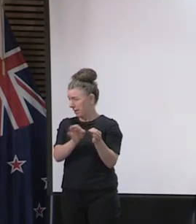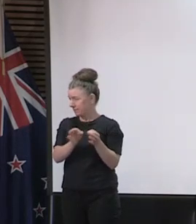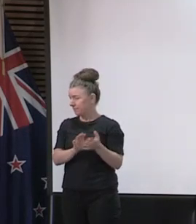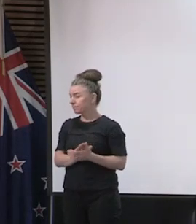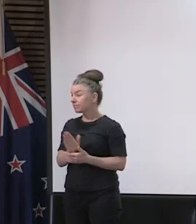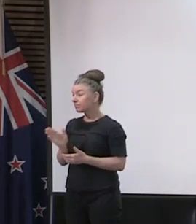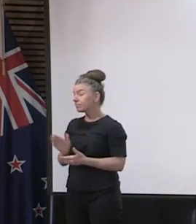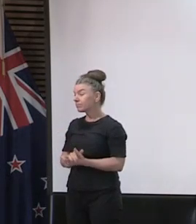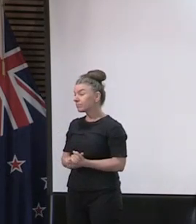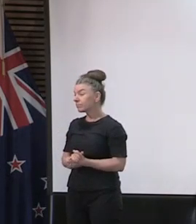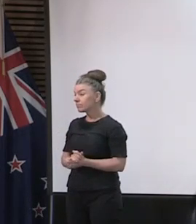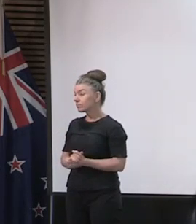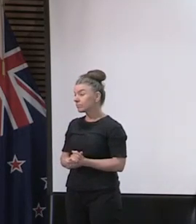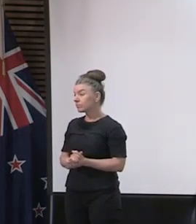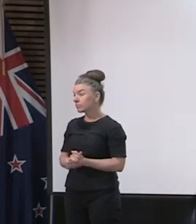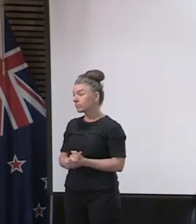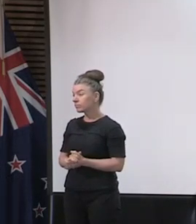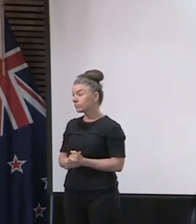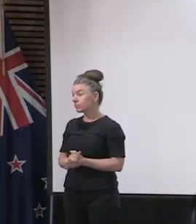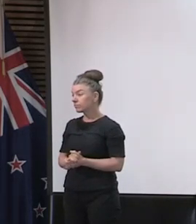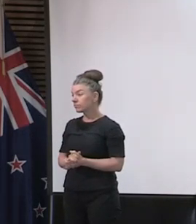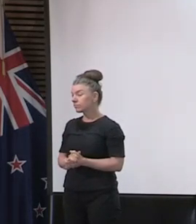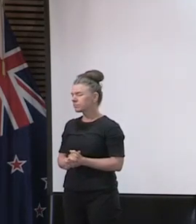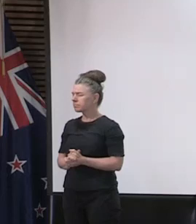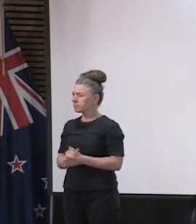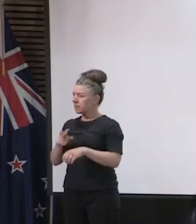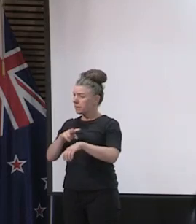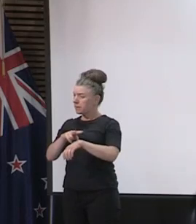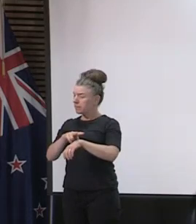it's not spiral entirely -- entirely clear to me what his intentions are.